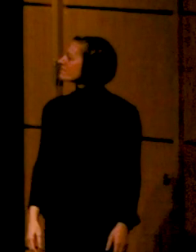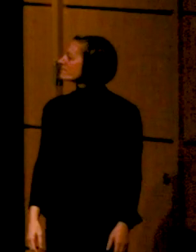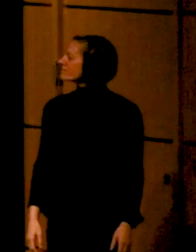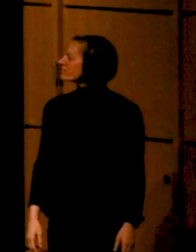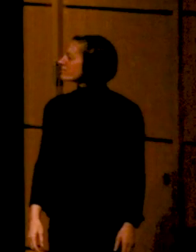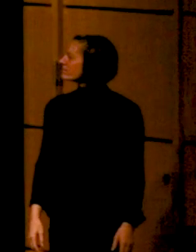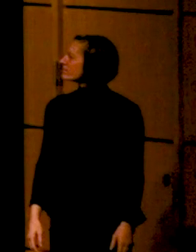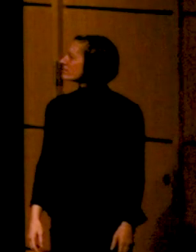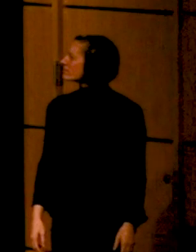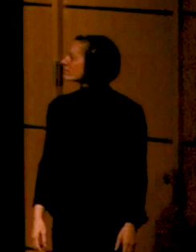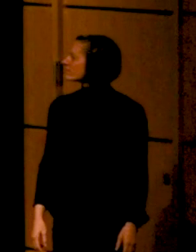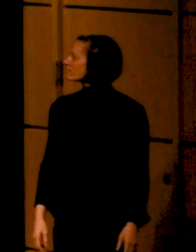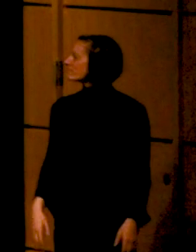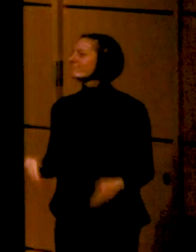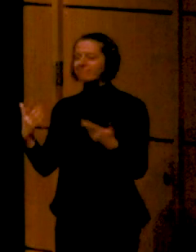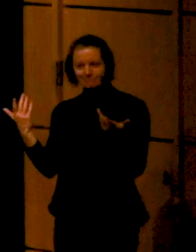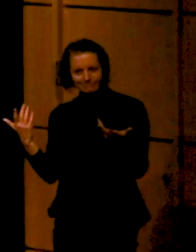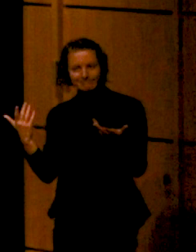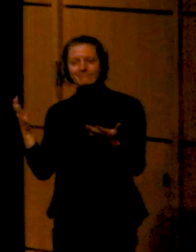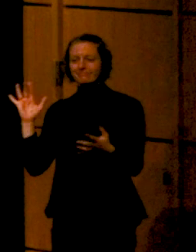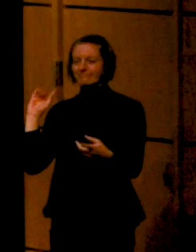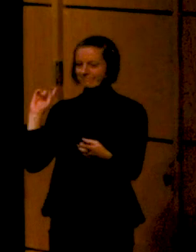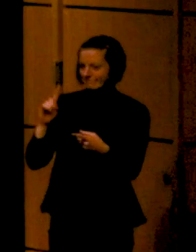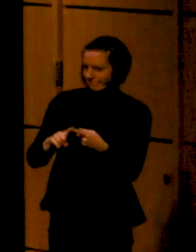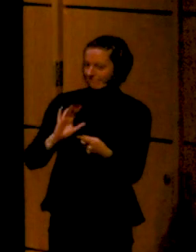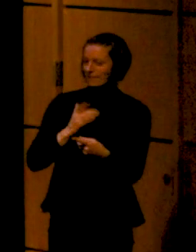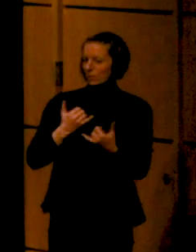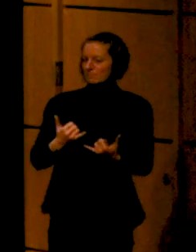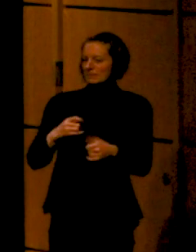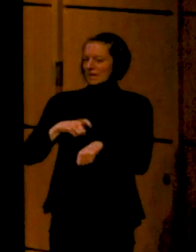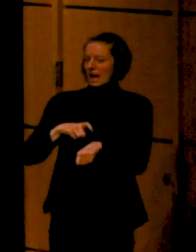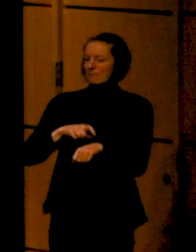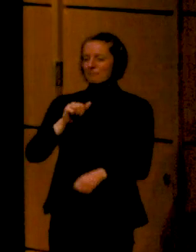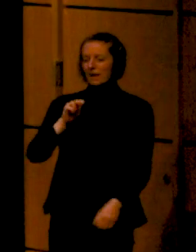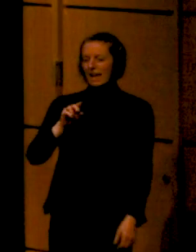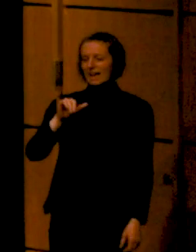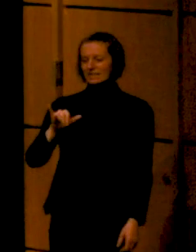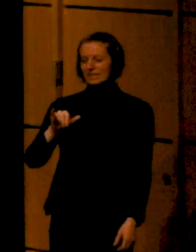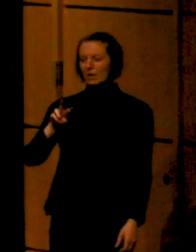And all the way up into our time with Andy Warhol doing a wonderful series of screen